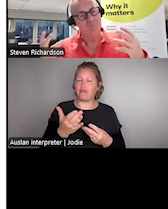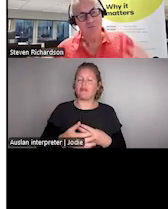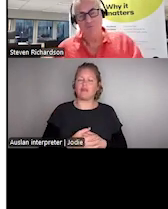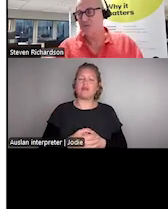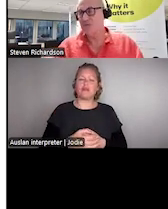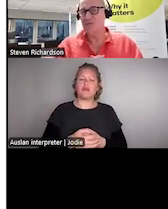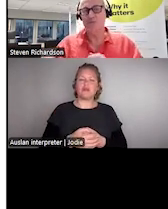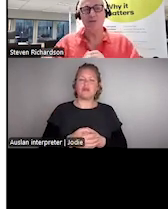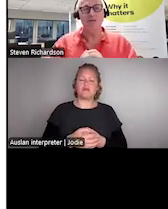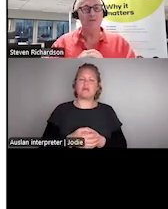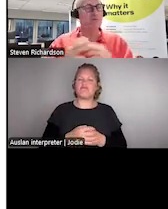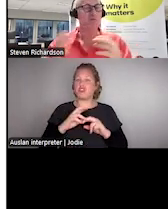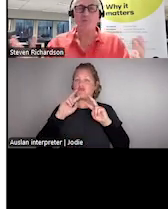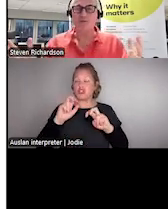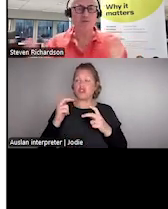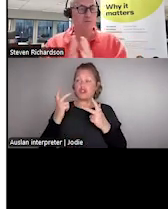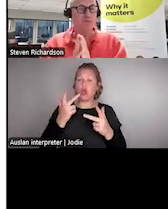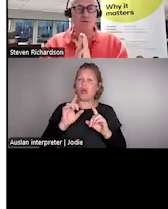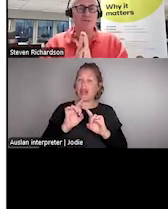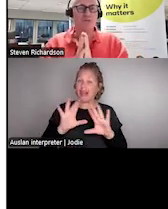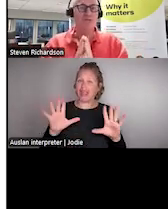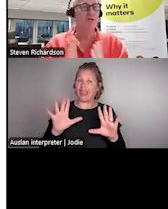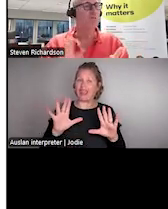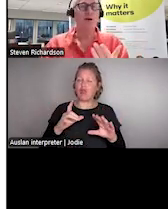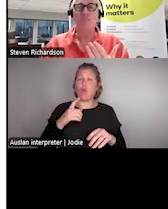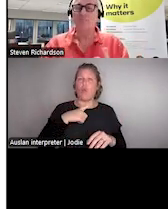The research is clear. There are two reasons people don't give to you. Firstly,